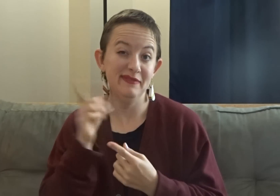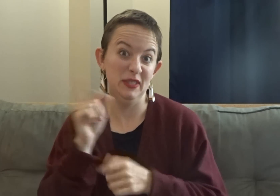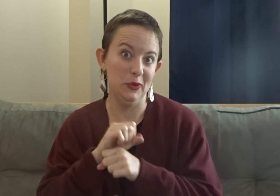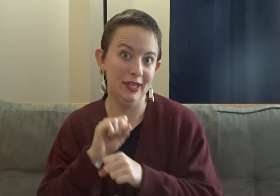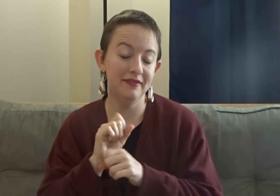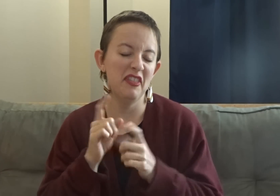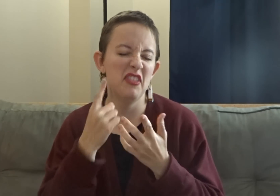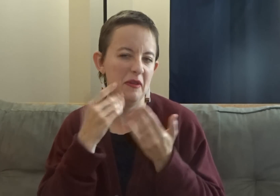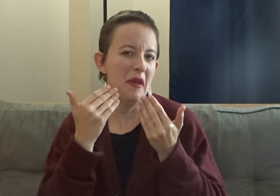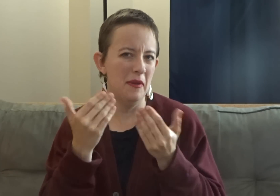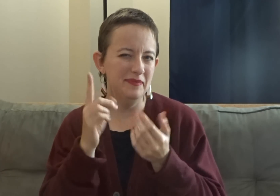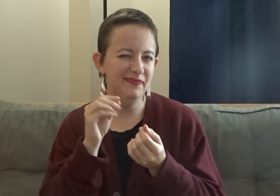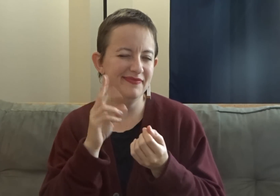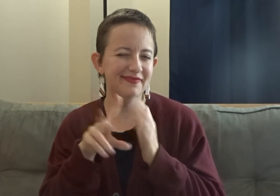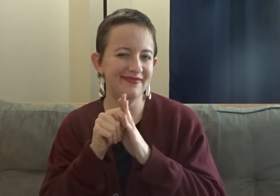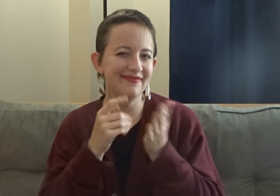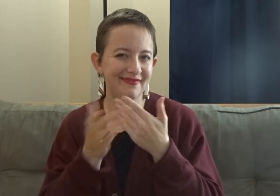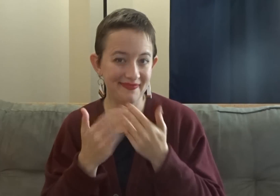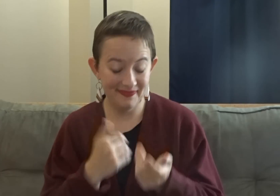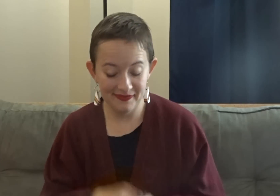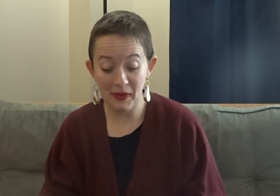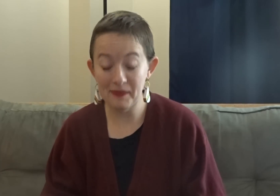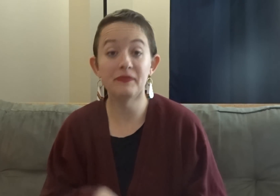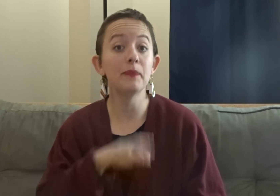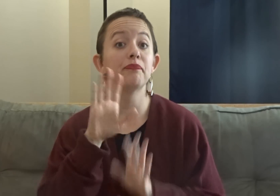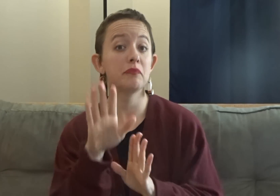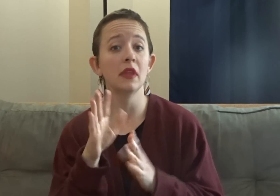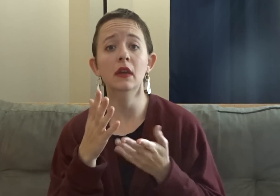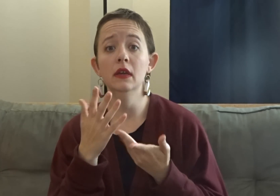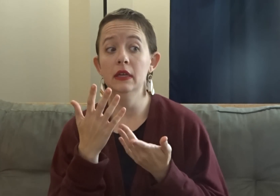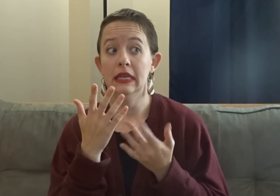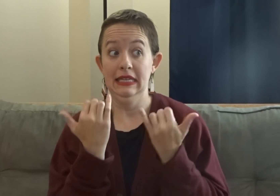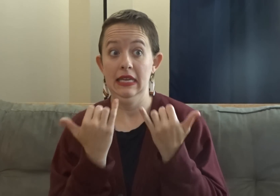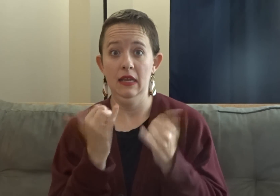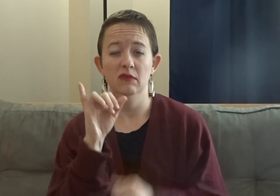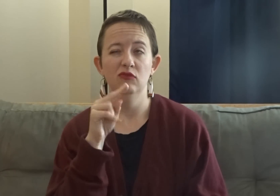Jenna isn't here. Unfortunately, she's working, but I thought I would still do the video anyways. Now...